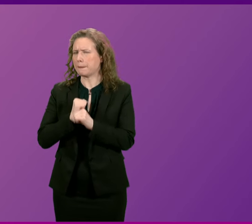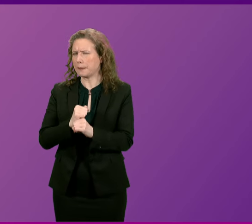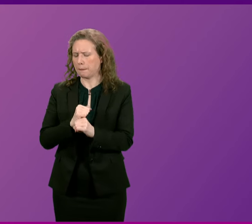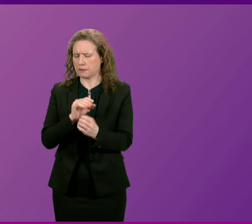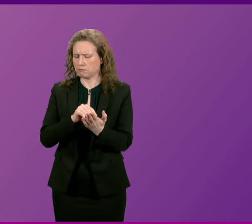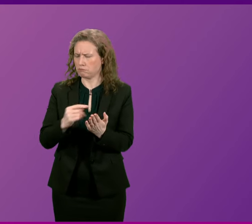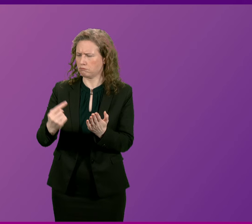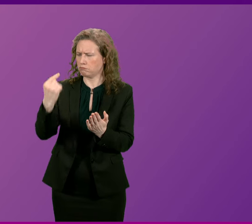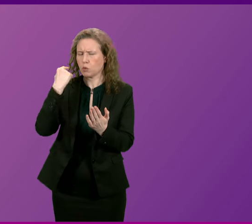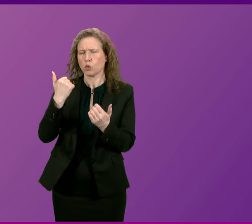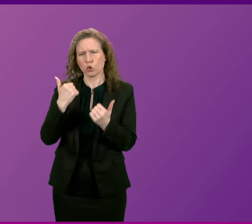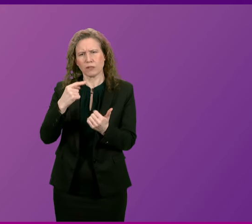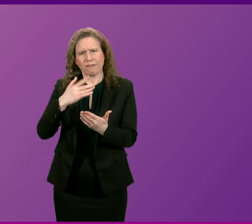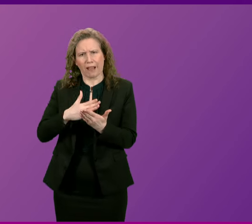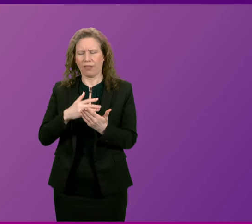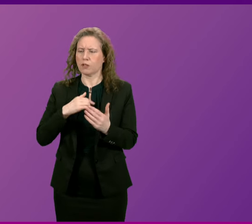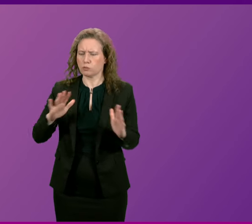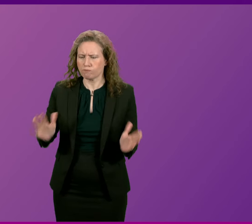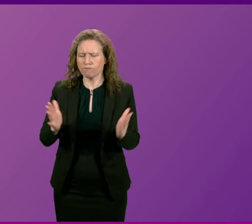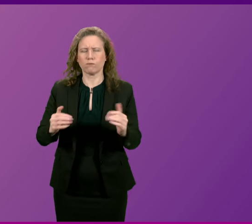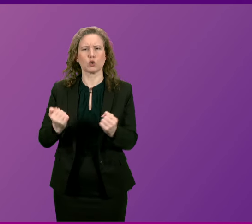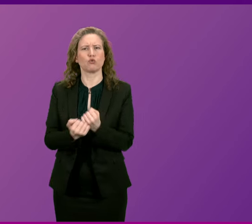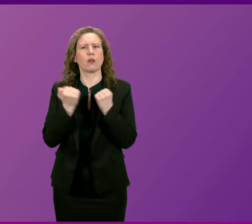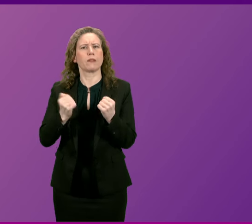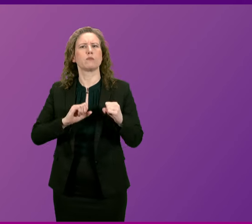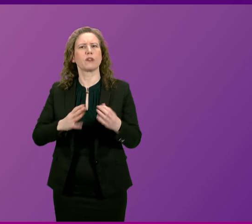good faith to strengthen the provision of education in Scotland. I want the